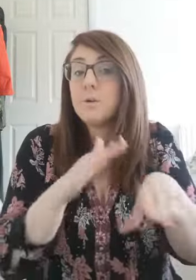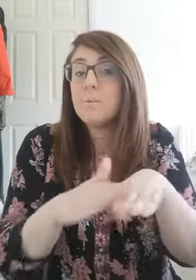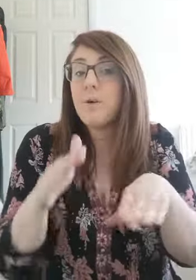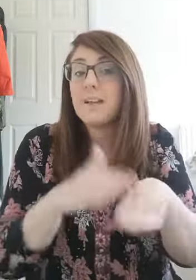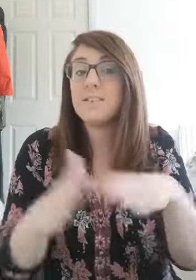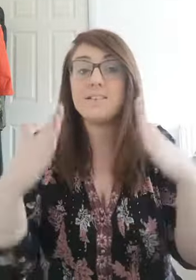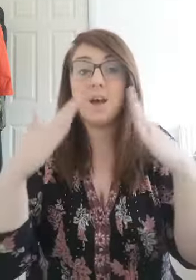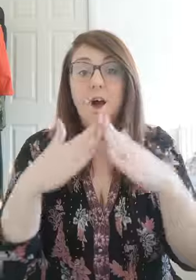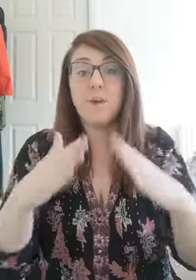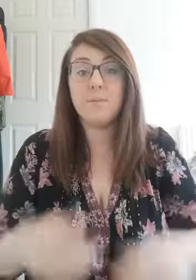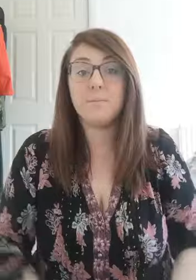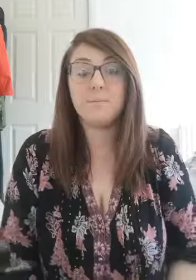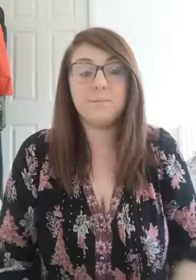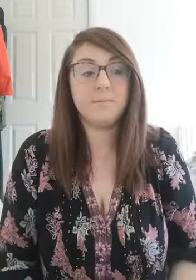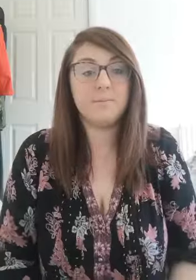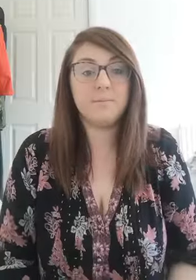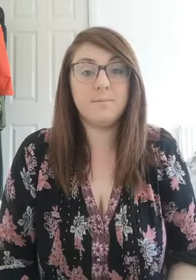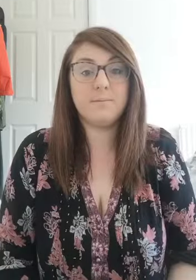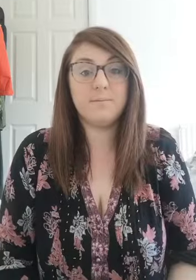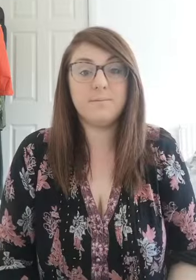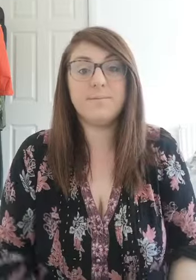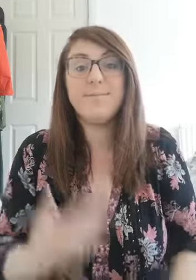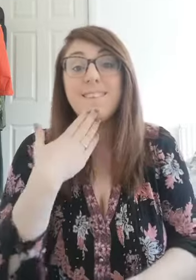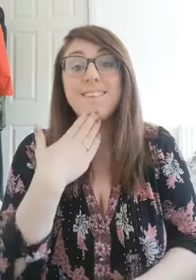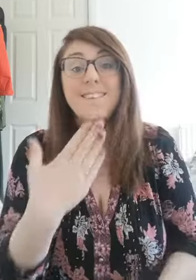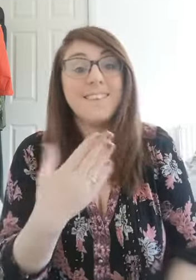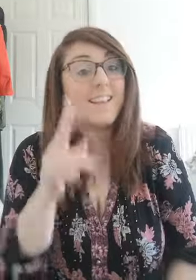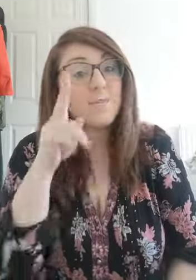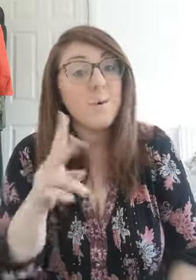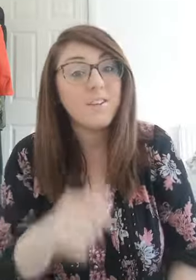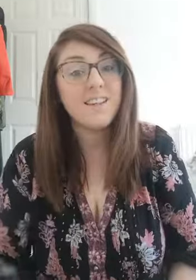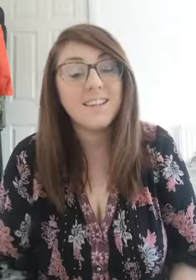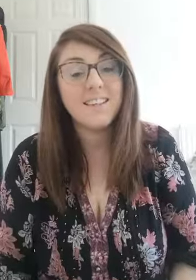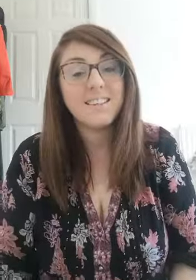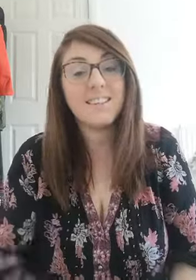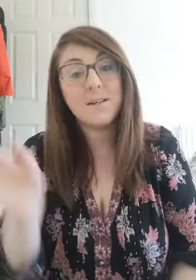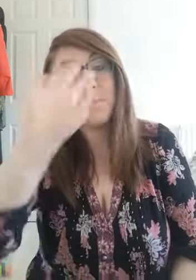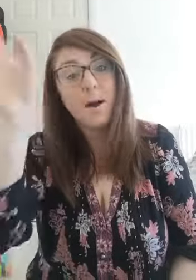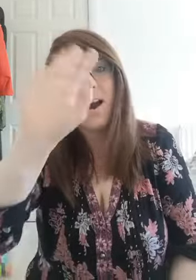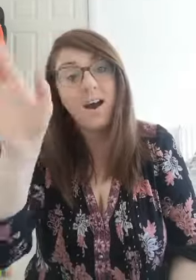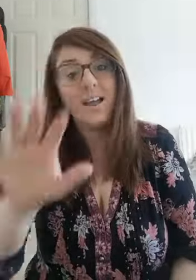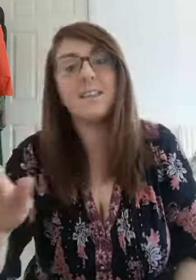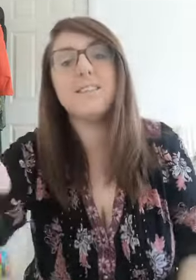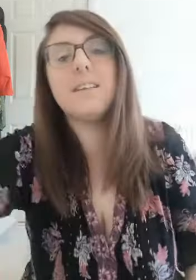that you can practise at home. Thank you for watching! Bye!